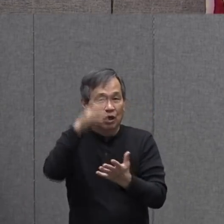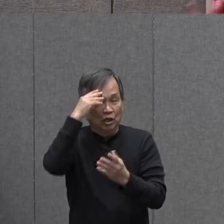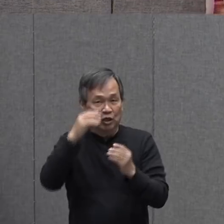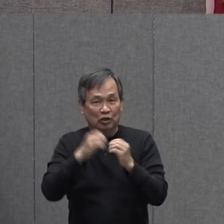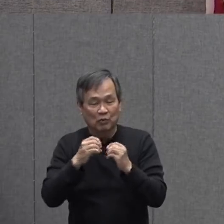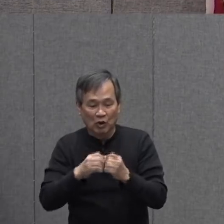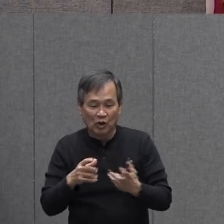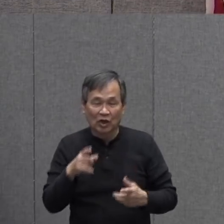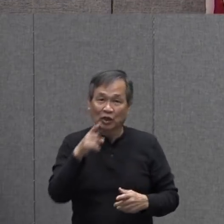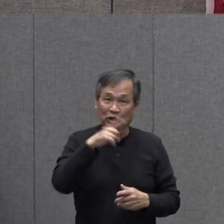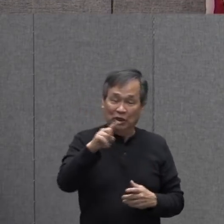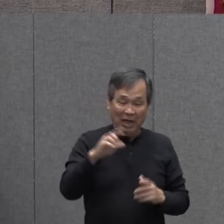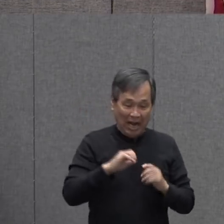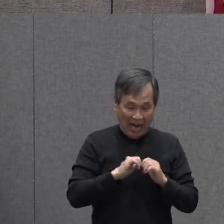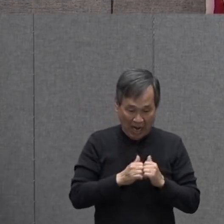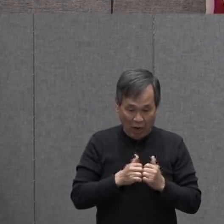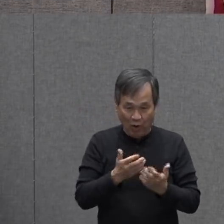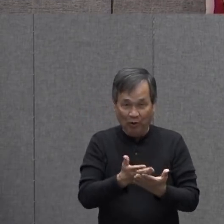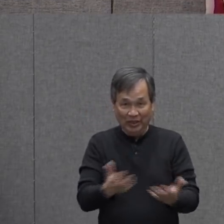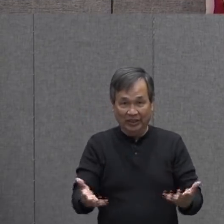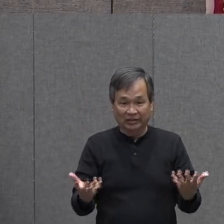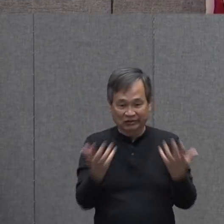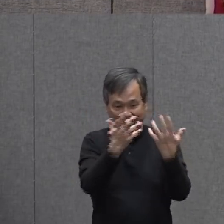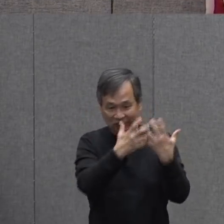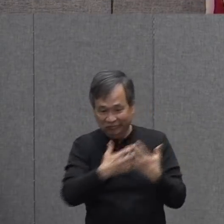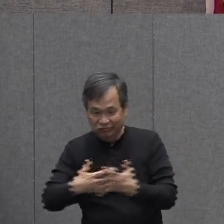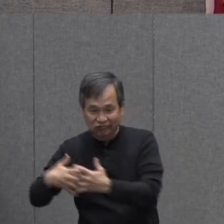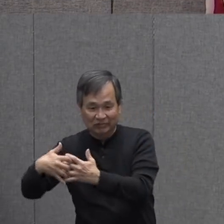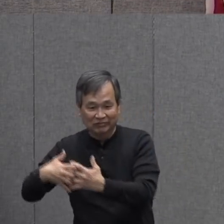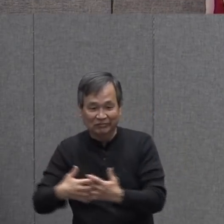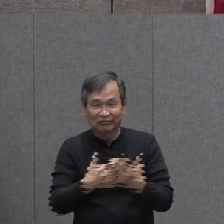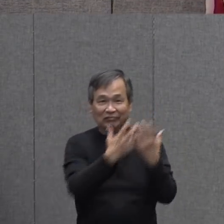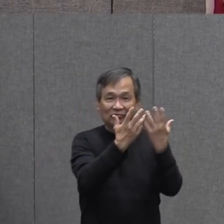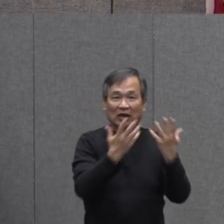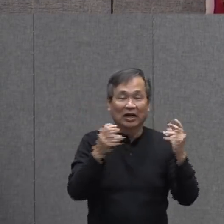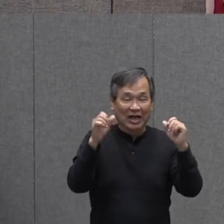put it back together in new and different and exciting ways to help us.